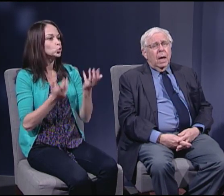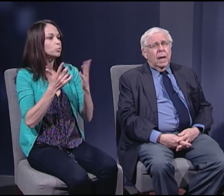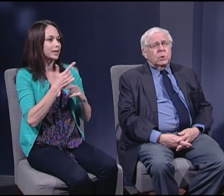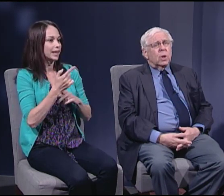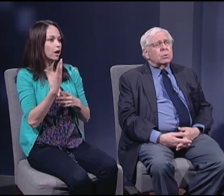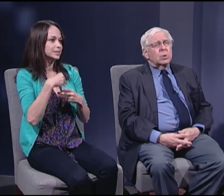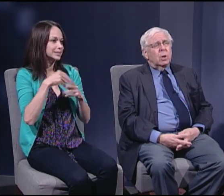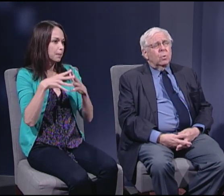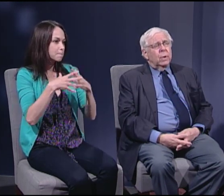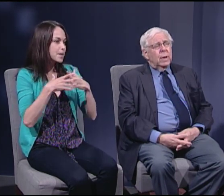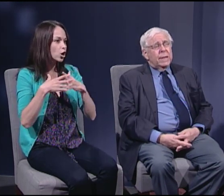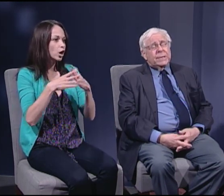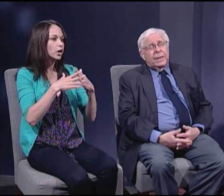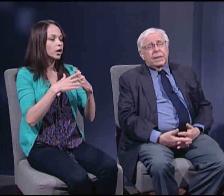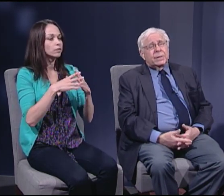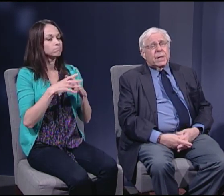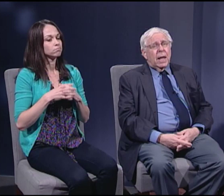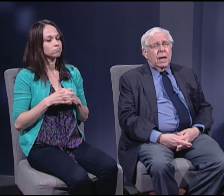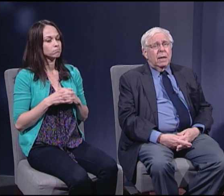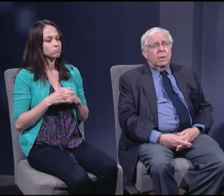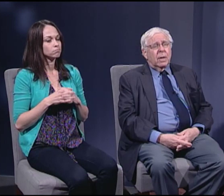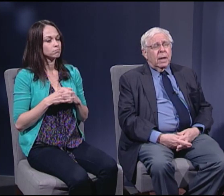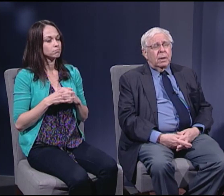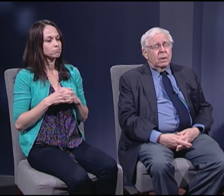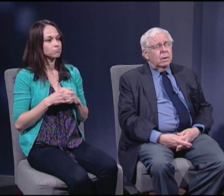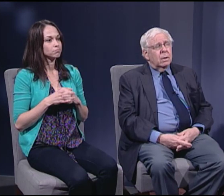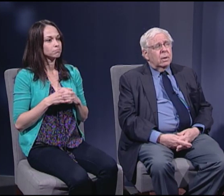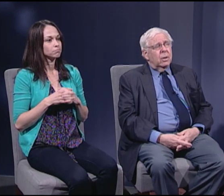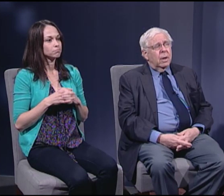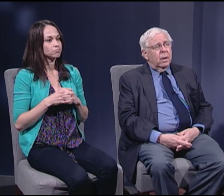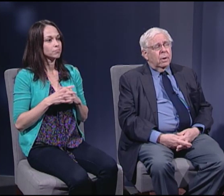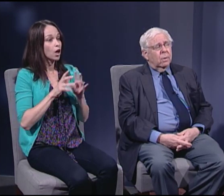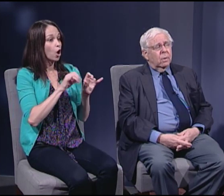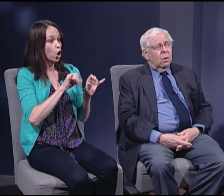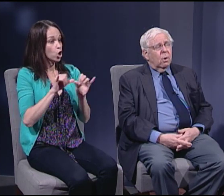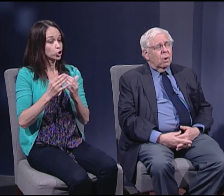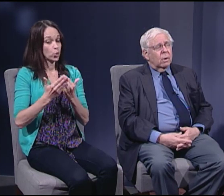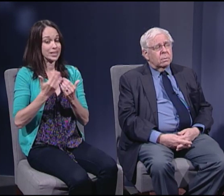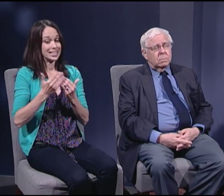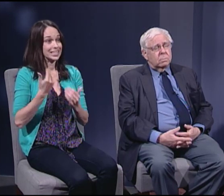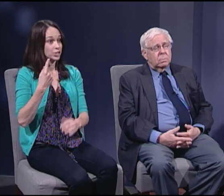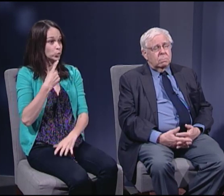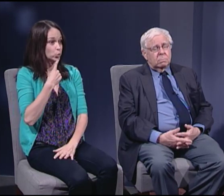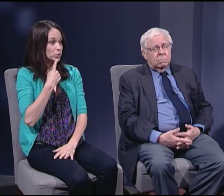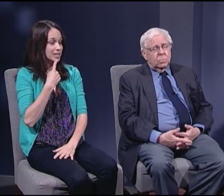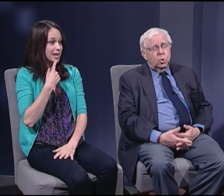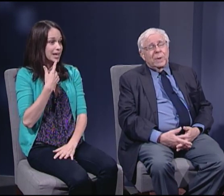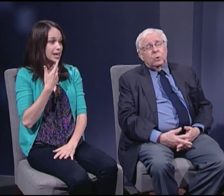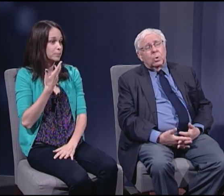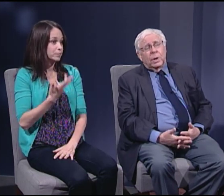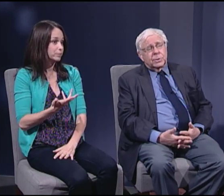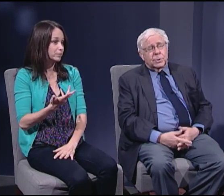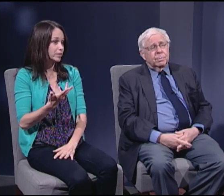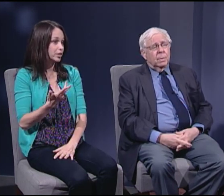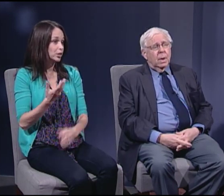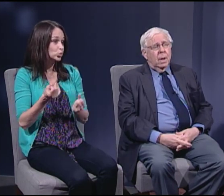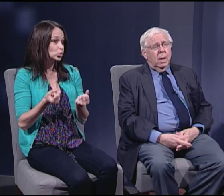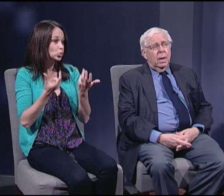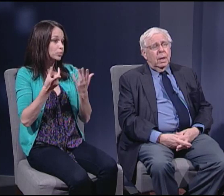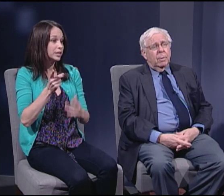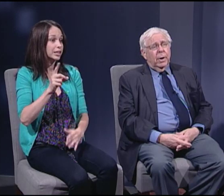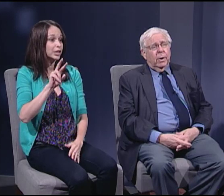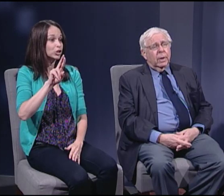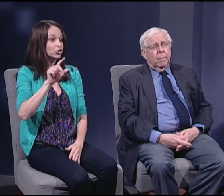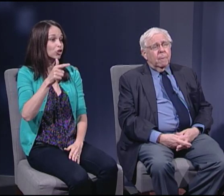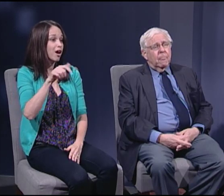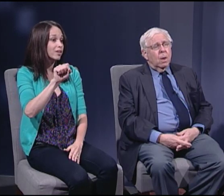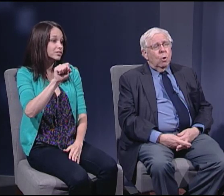It's also easy to say that there are too many drugs in America.